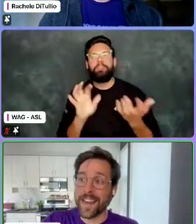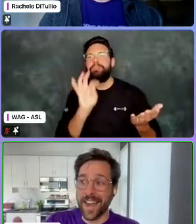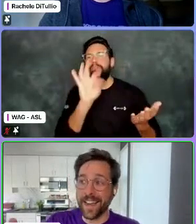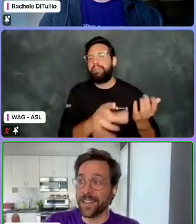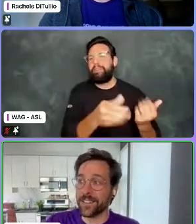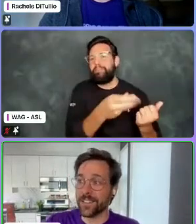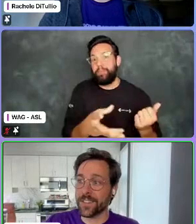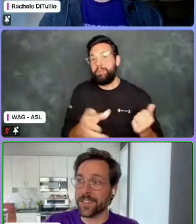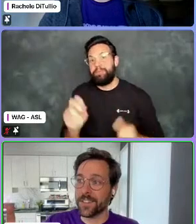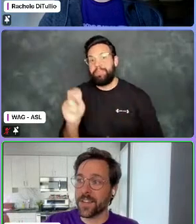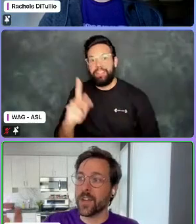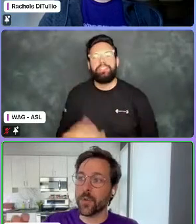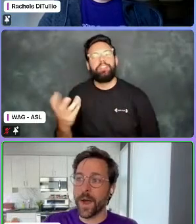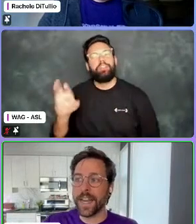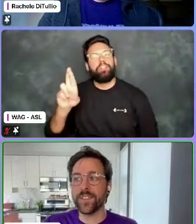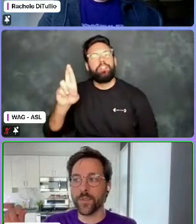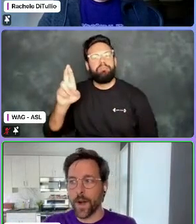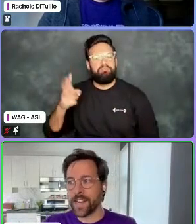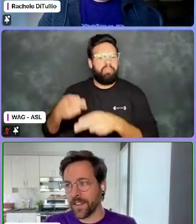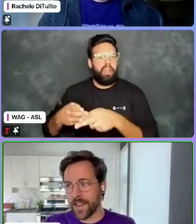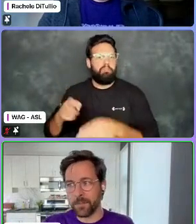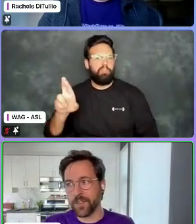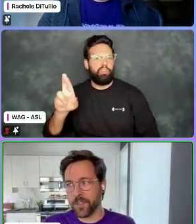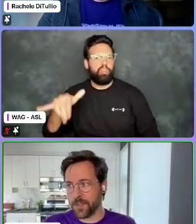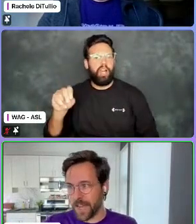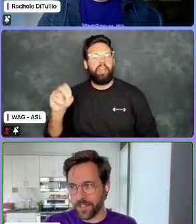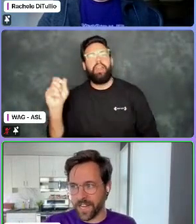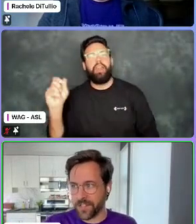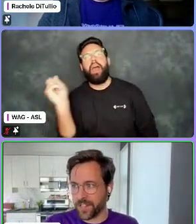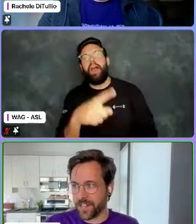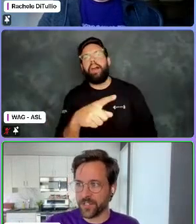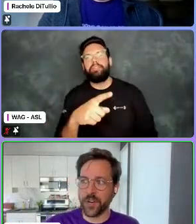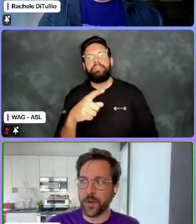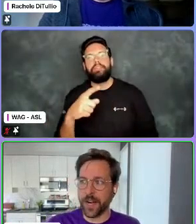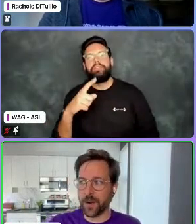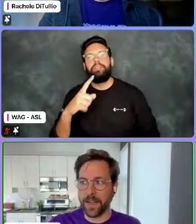of questions in the chat here, so I'm going to go